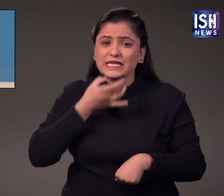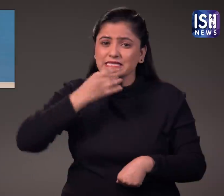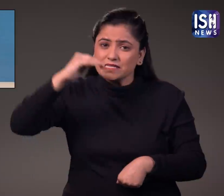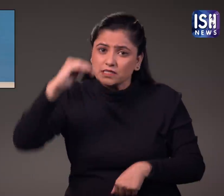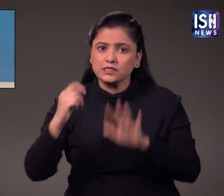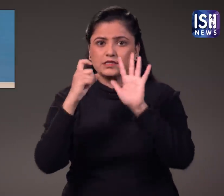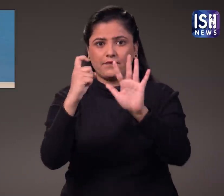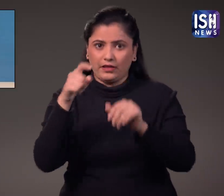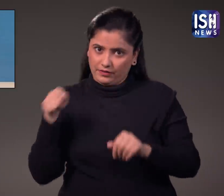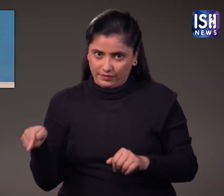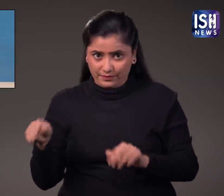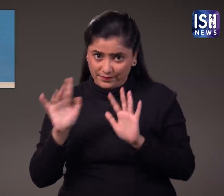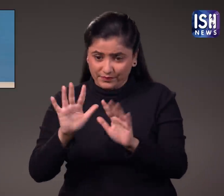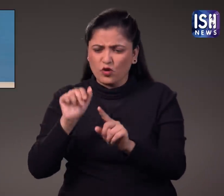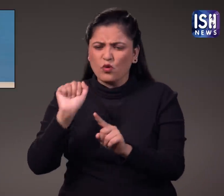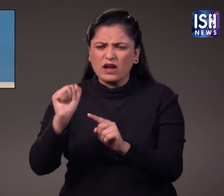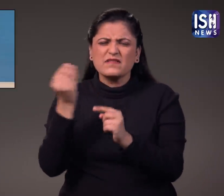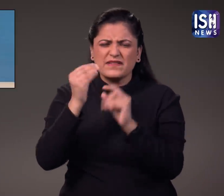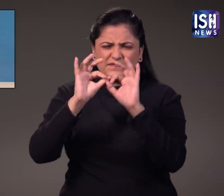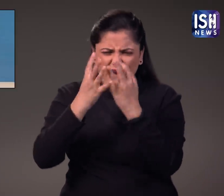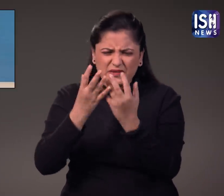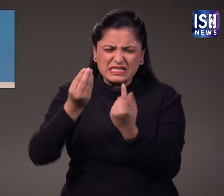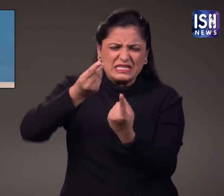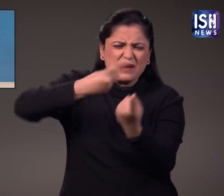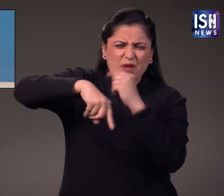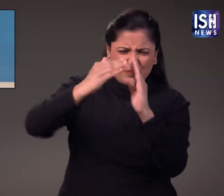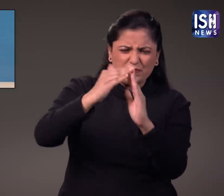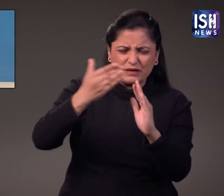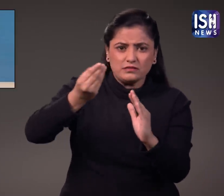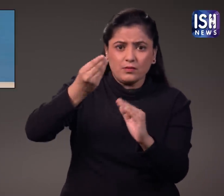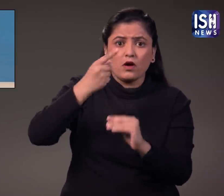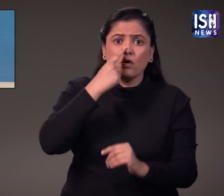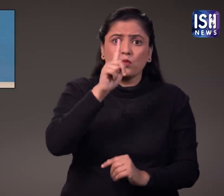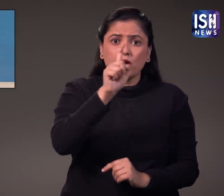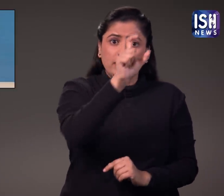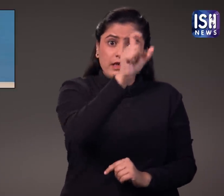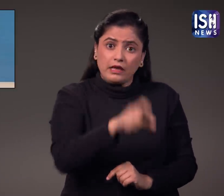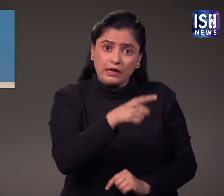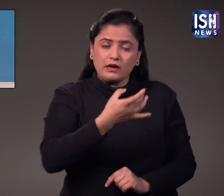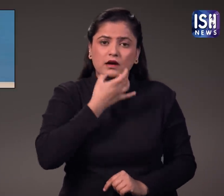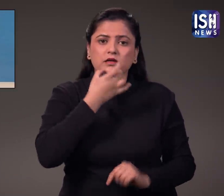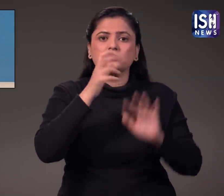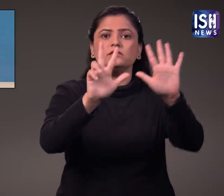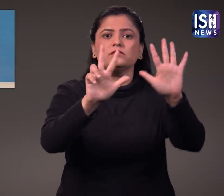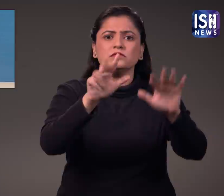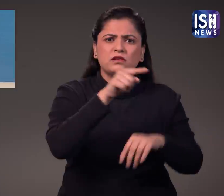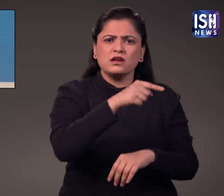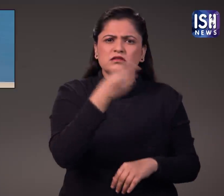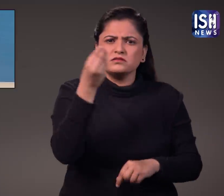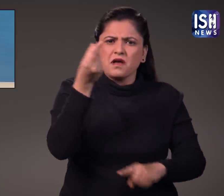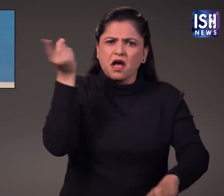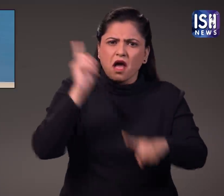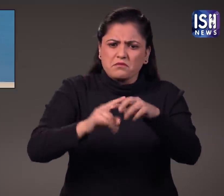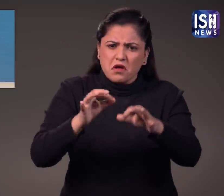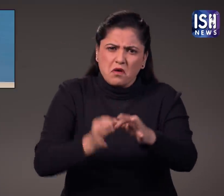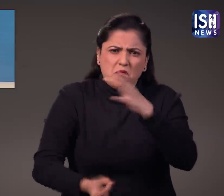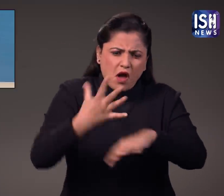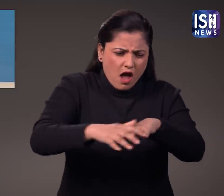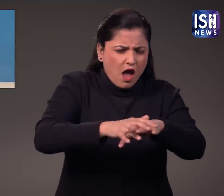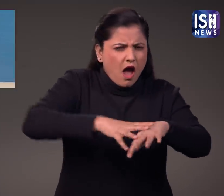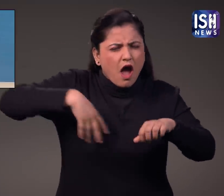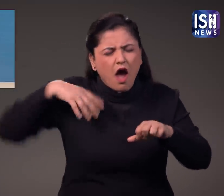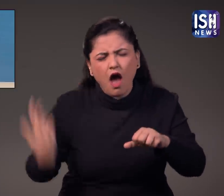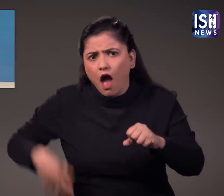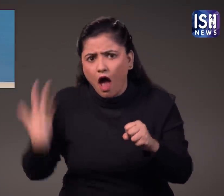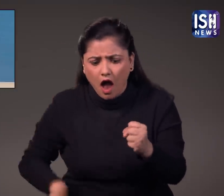at the age of 7 he treated a 8 year old girl's hand burnt in fire.